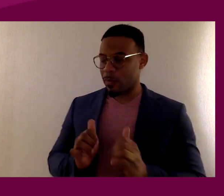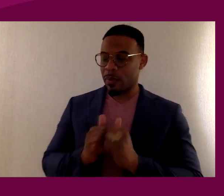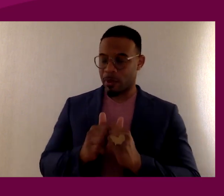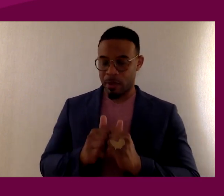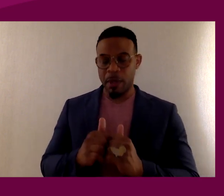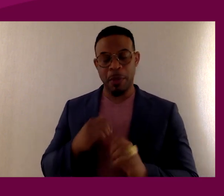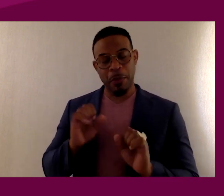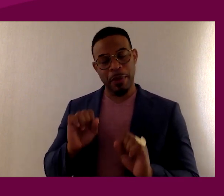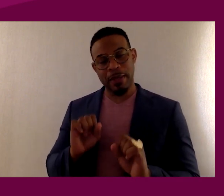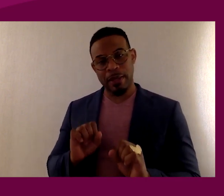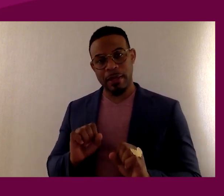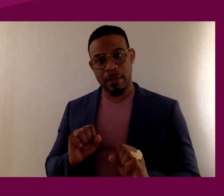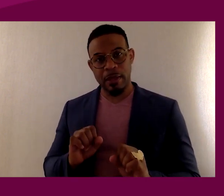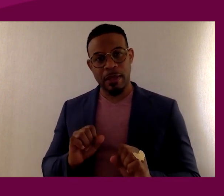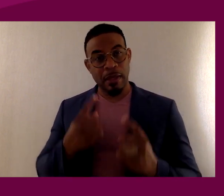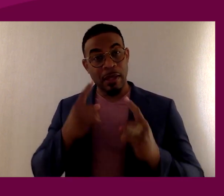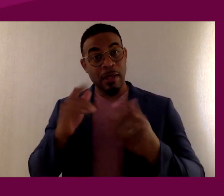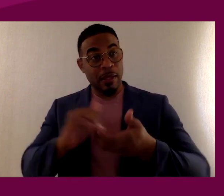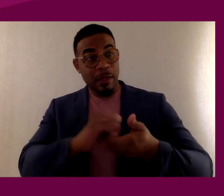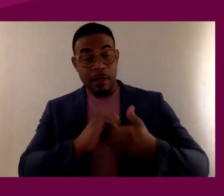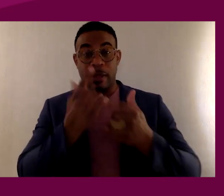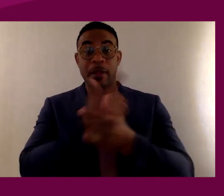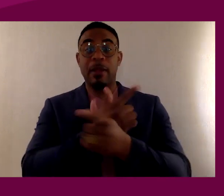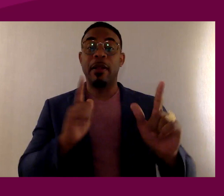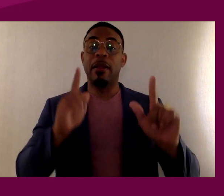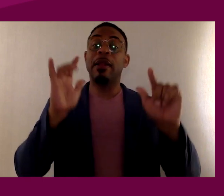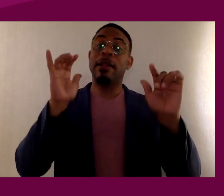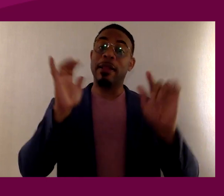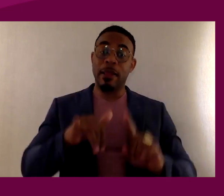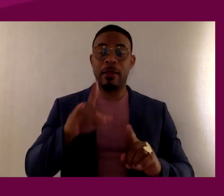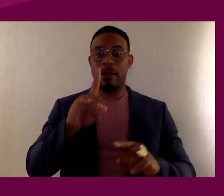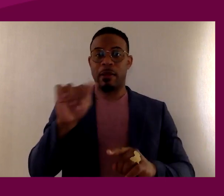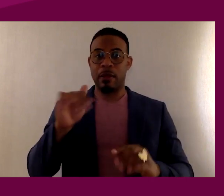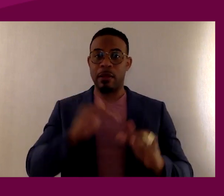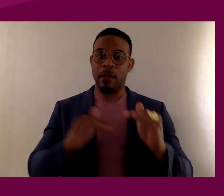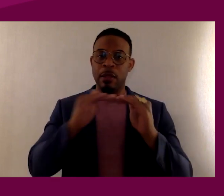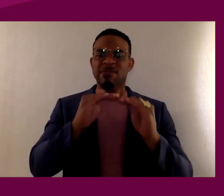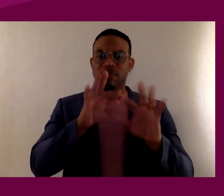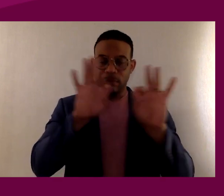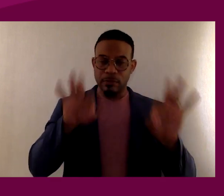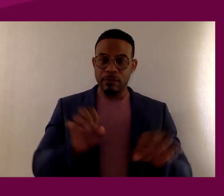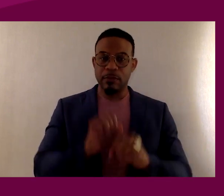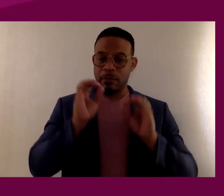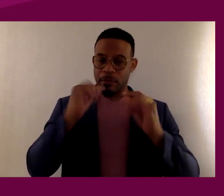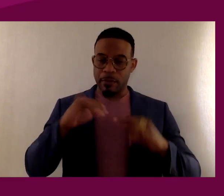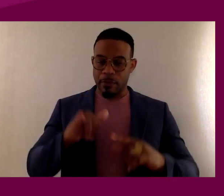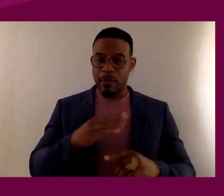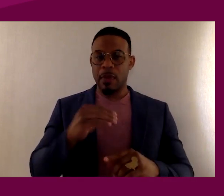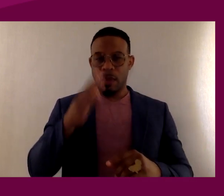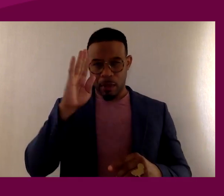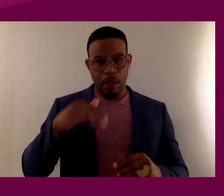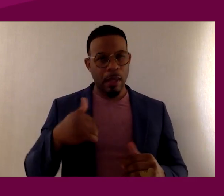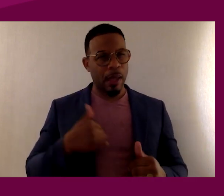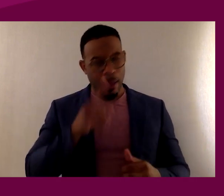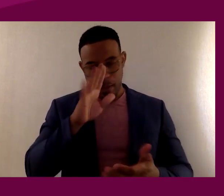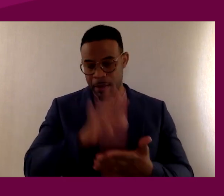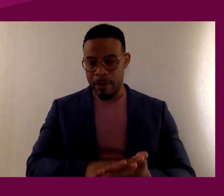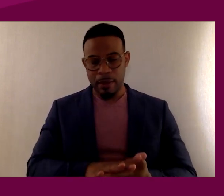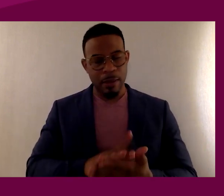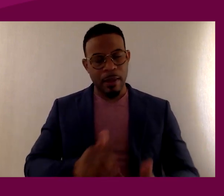Ashley Inkumsah: We all need to organize together so that we can achieve collective liberation. That's what the disability justice framework teaches us that,